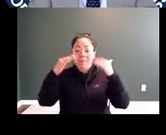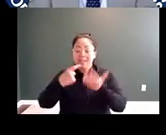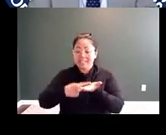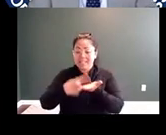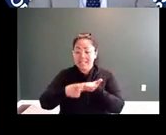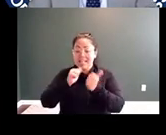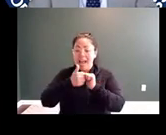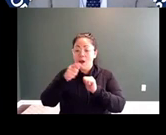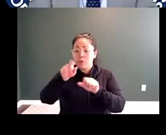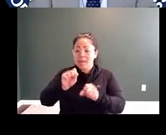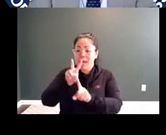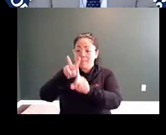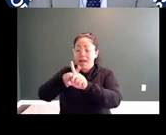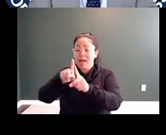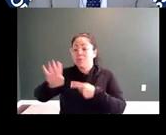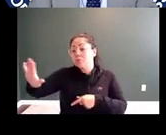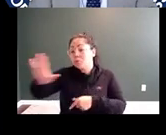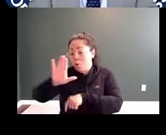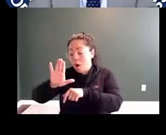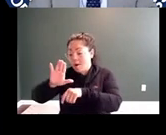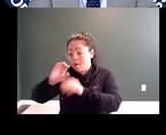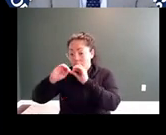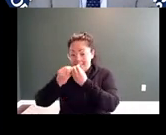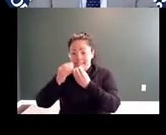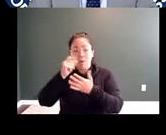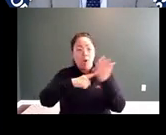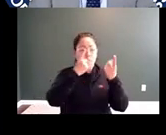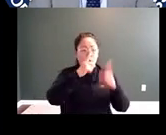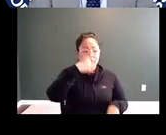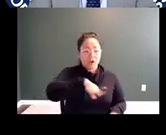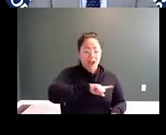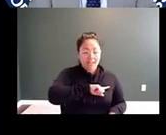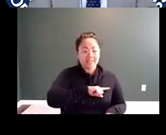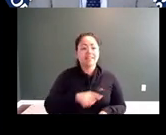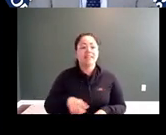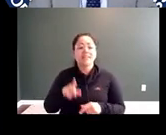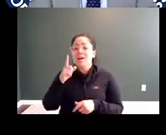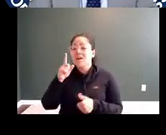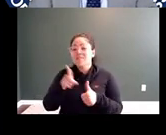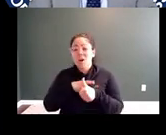and things that have worked for us at LUNA. The first one is super simple and it seems like not a big deal,